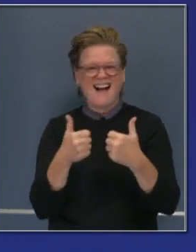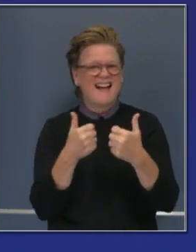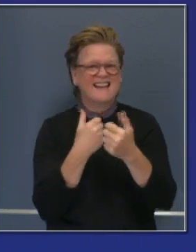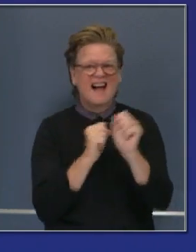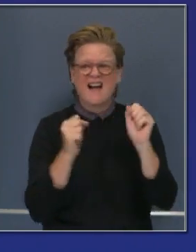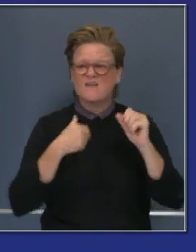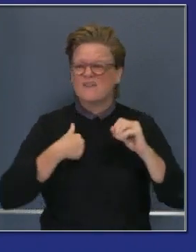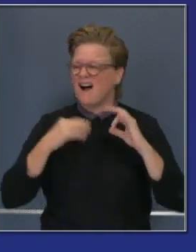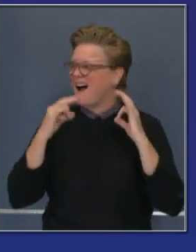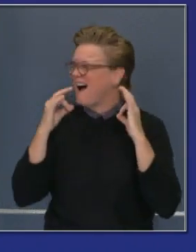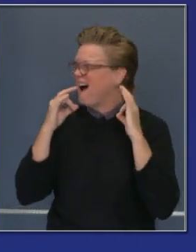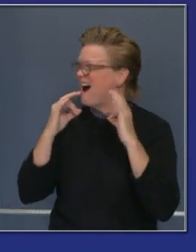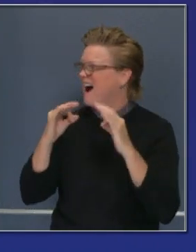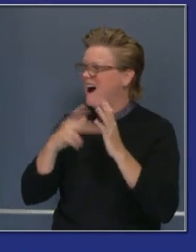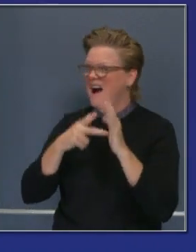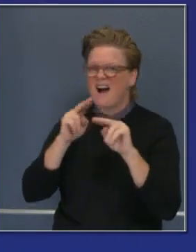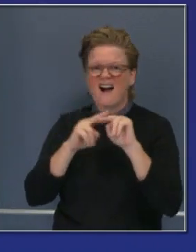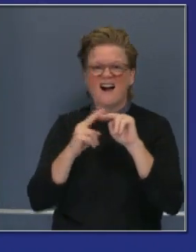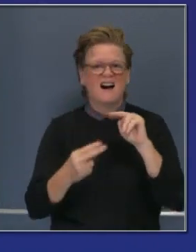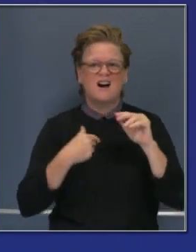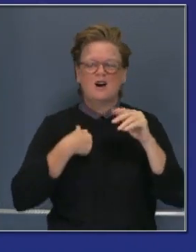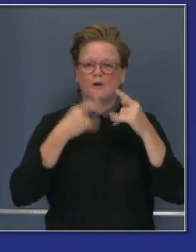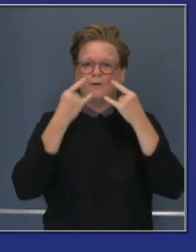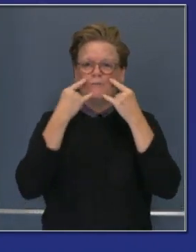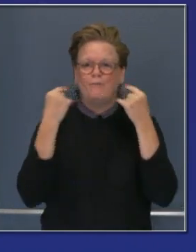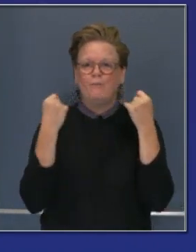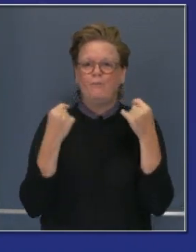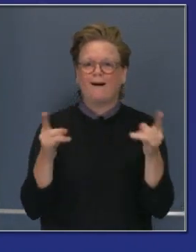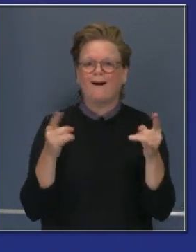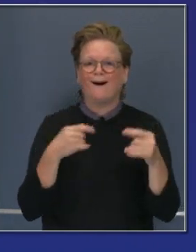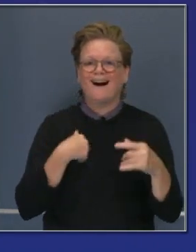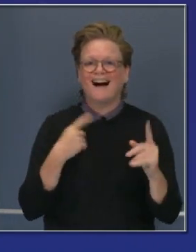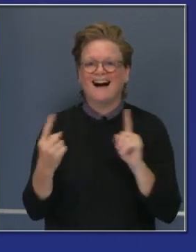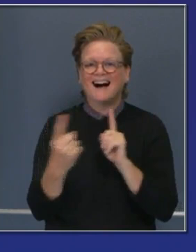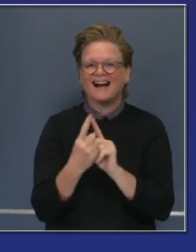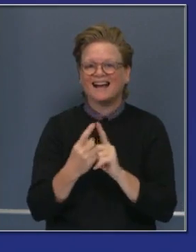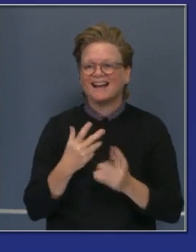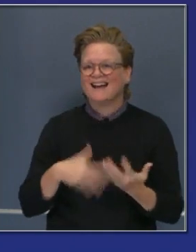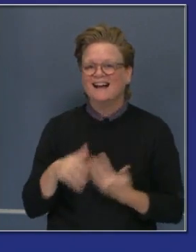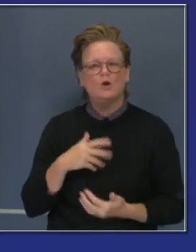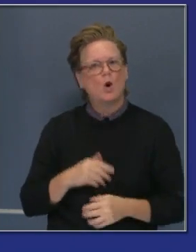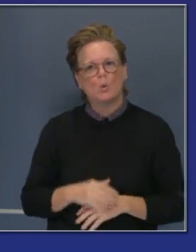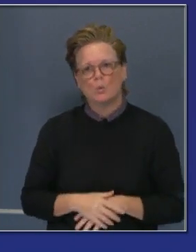IMPORTANT MESSAGE TO REMIND PEOPLE THAT WE ARE NOT OUT OF THE WOODS.